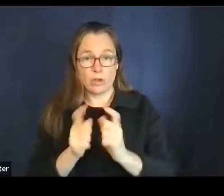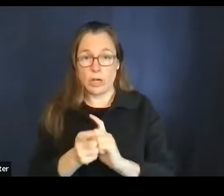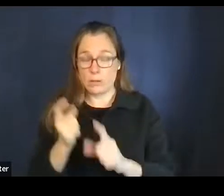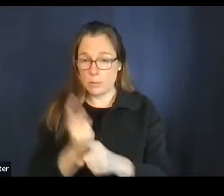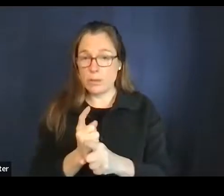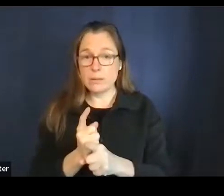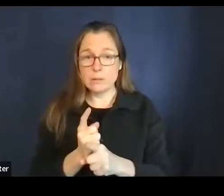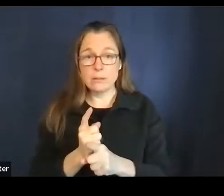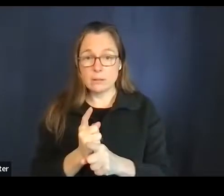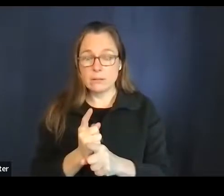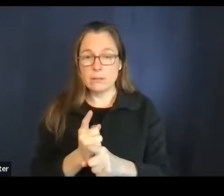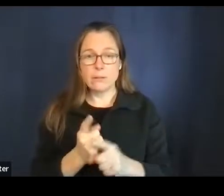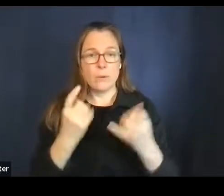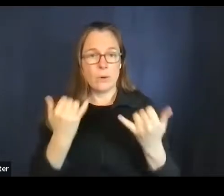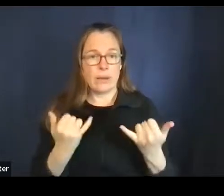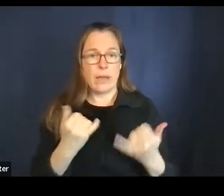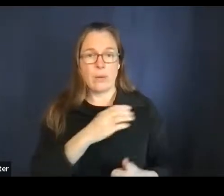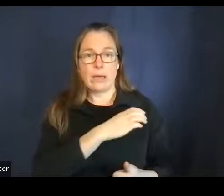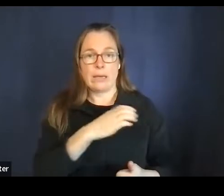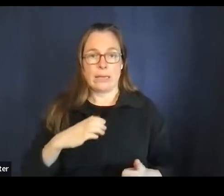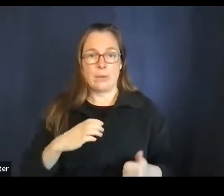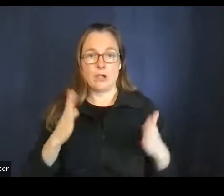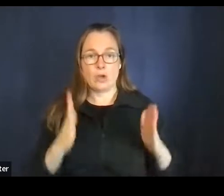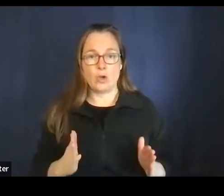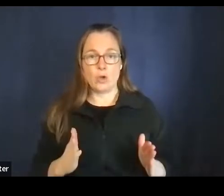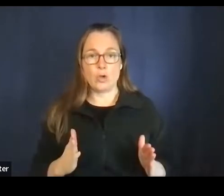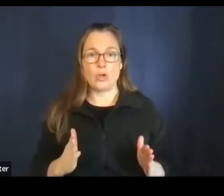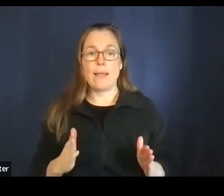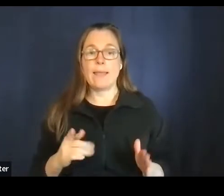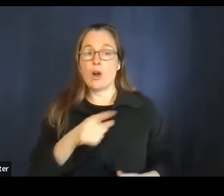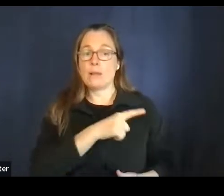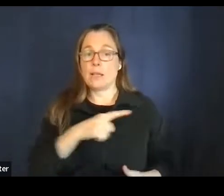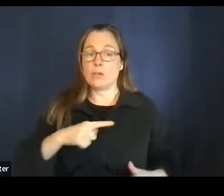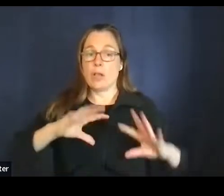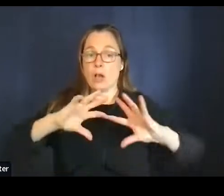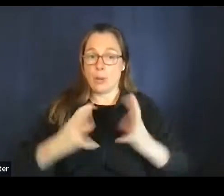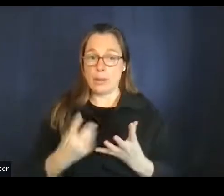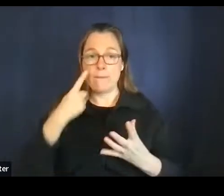Currently, commissioners not only act as the legislative body for the city, but they also act